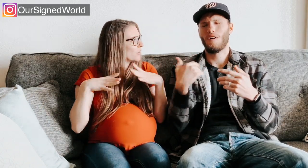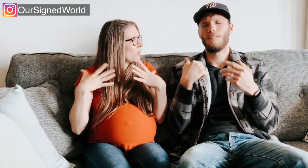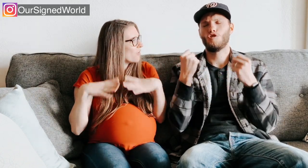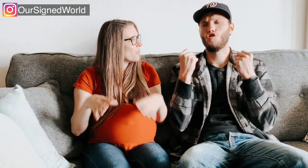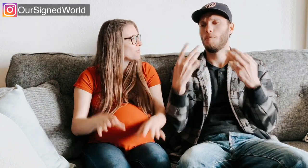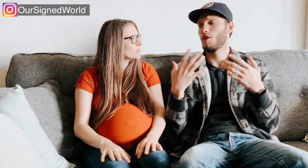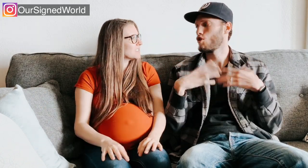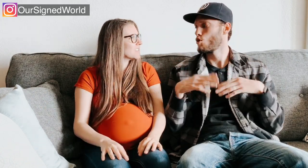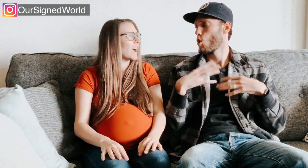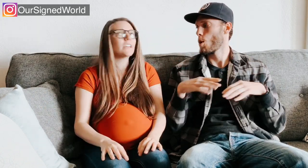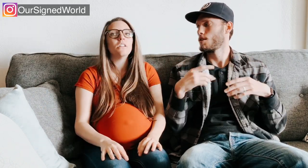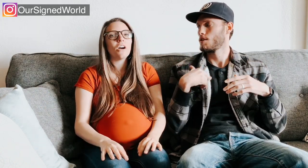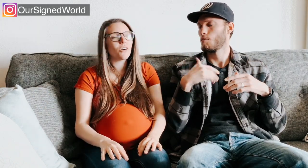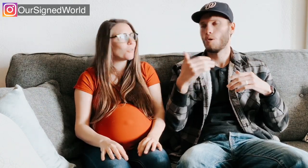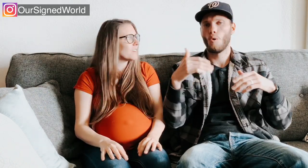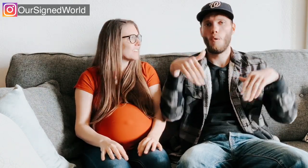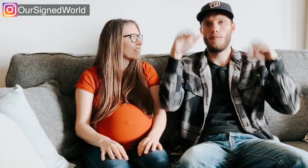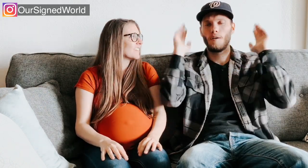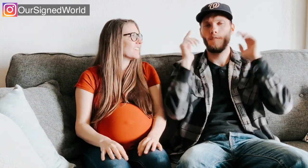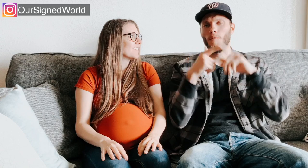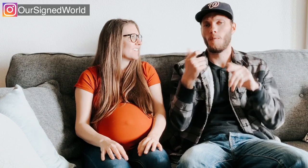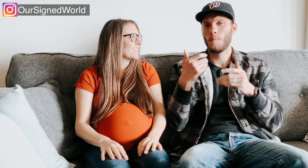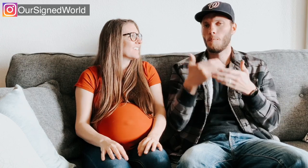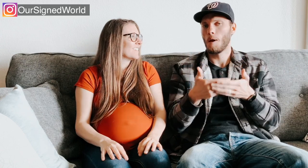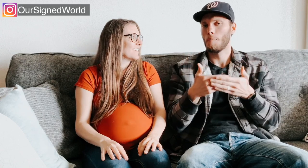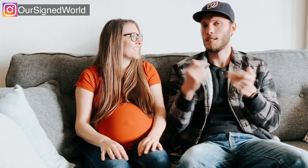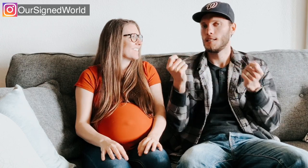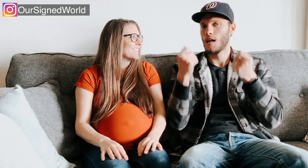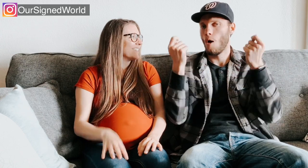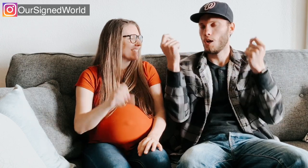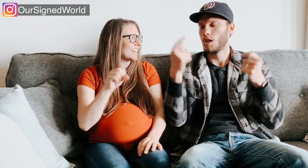There are so many clothes from the baby shower, it was overwhelming.